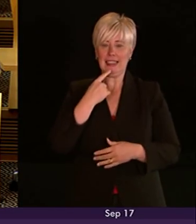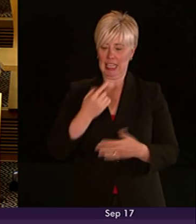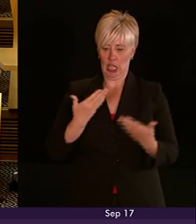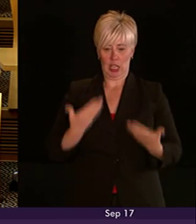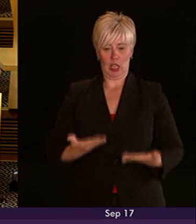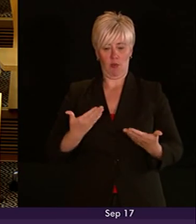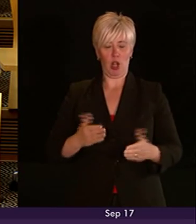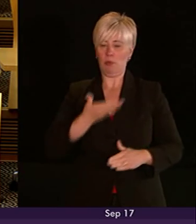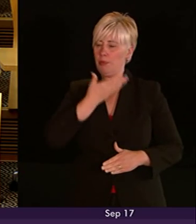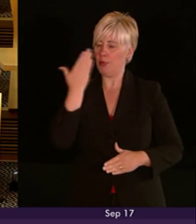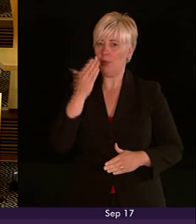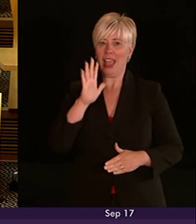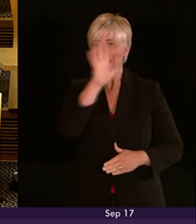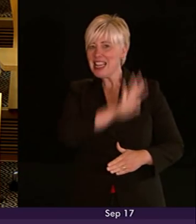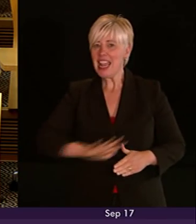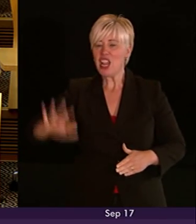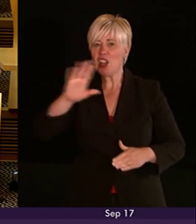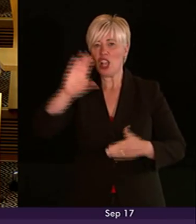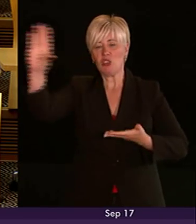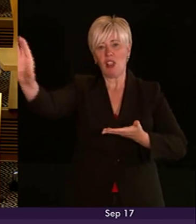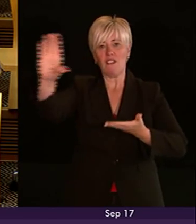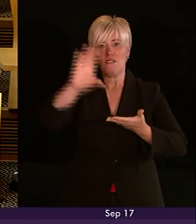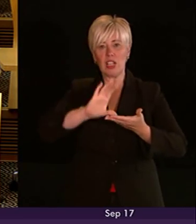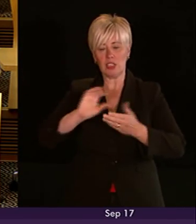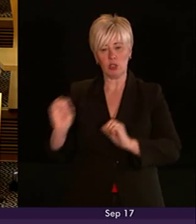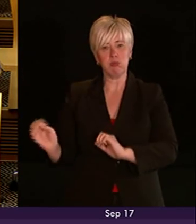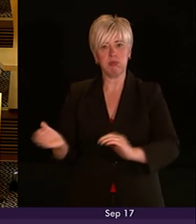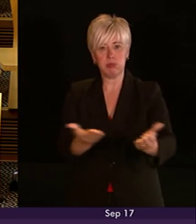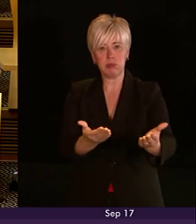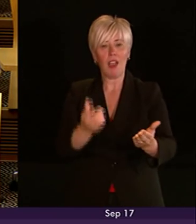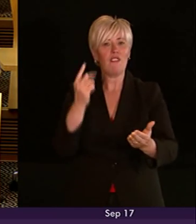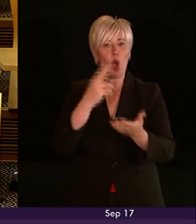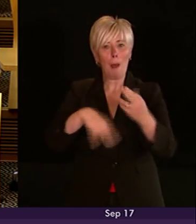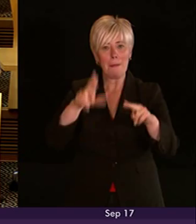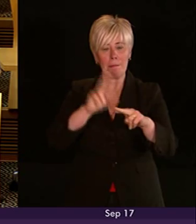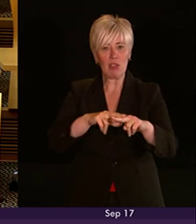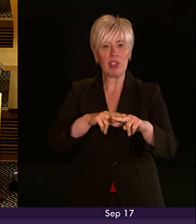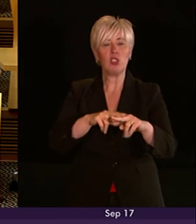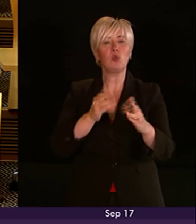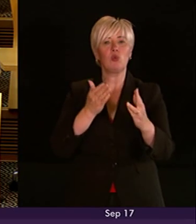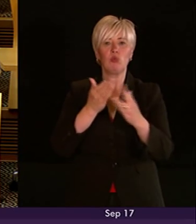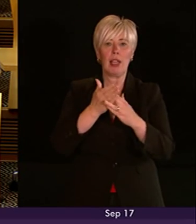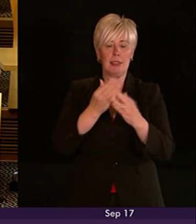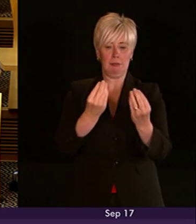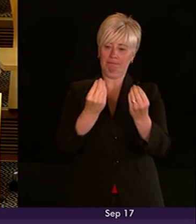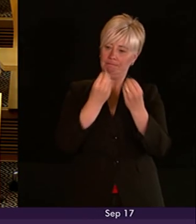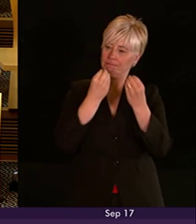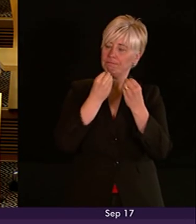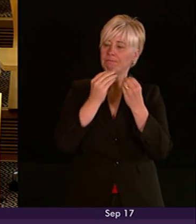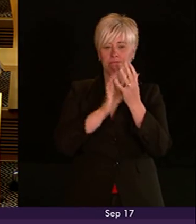no nationally funded provision for these parents to access appropriate training or classes